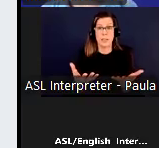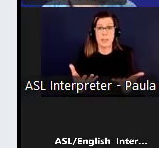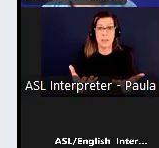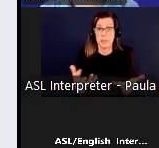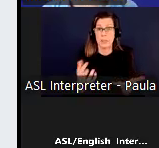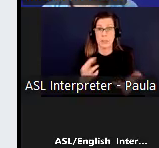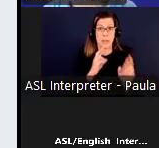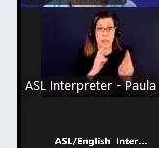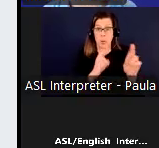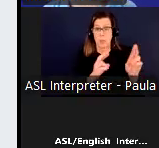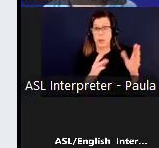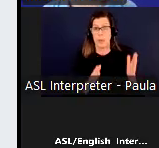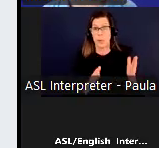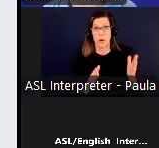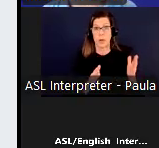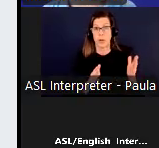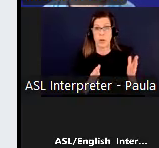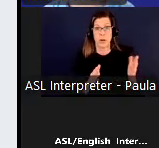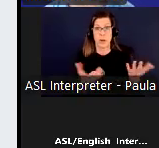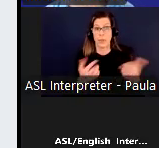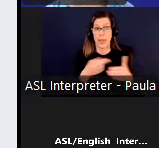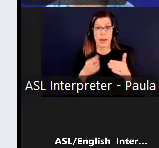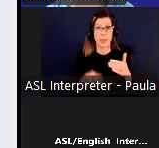outcome of the screening decision.